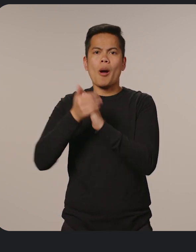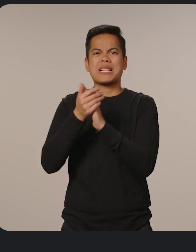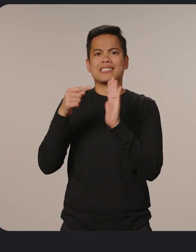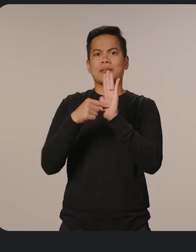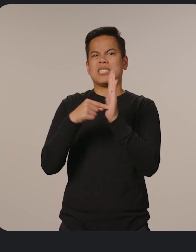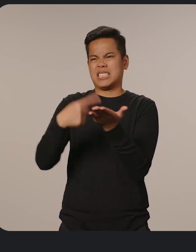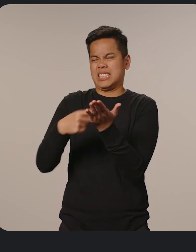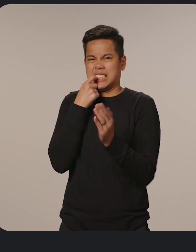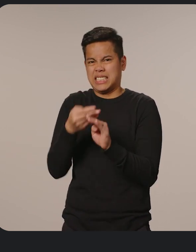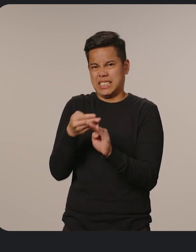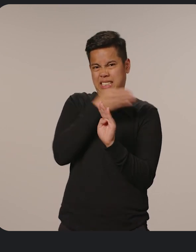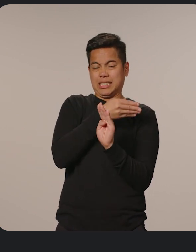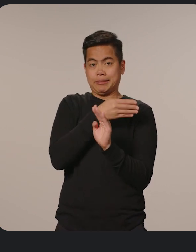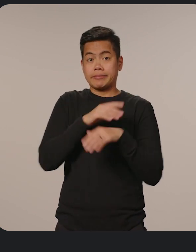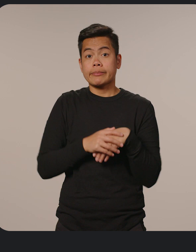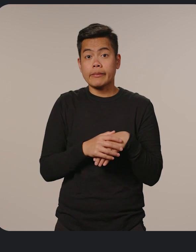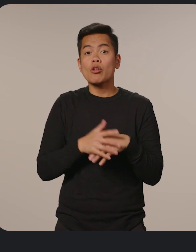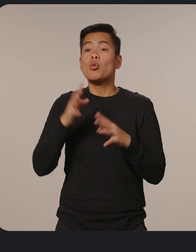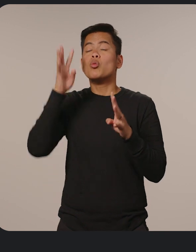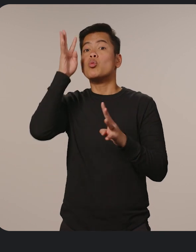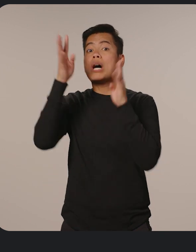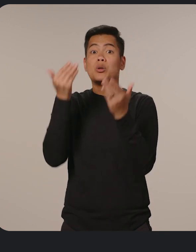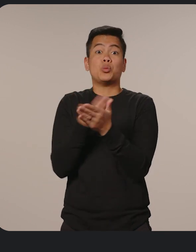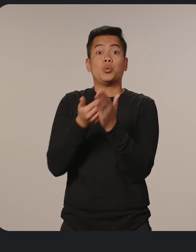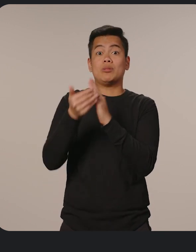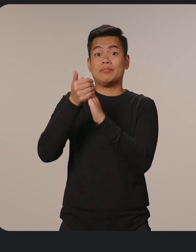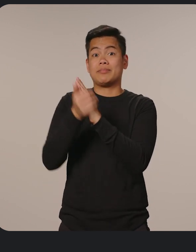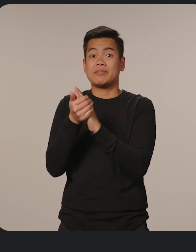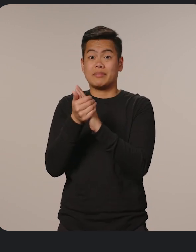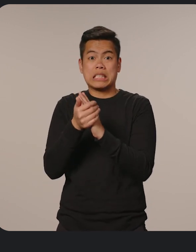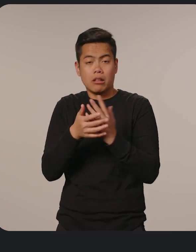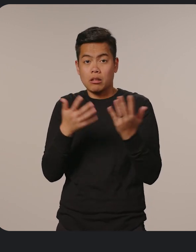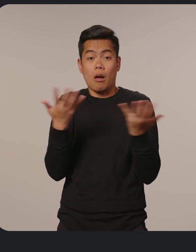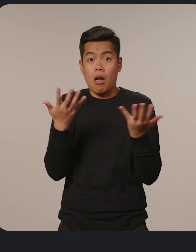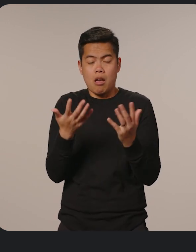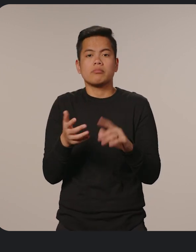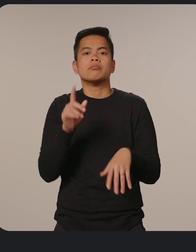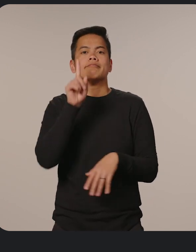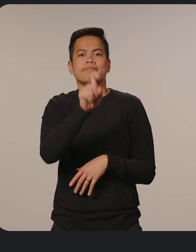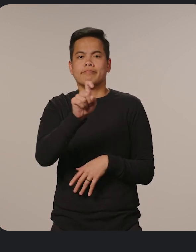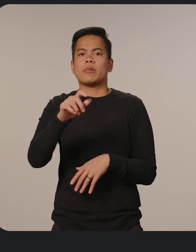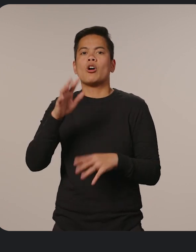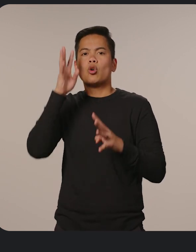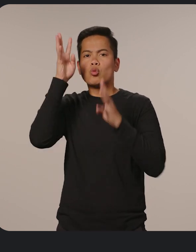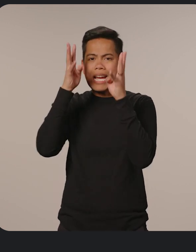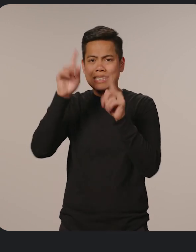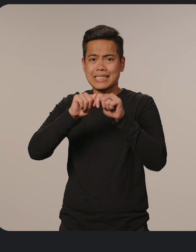button. Next, start writing the automation script. Our YAML-based scripting language